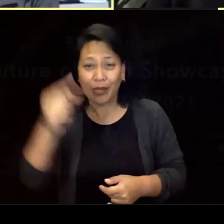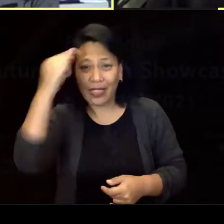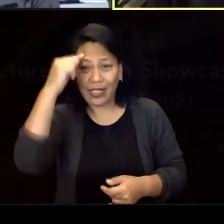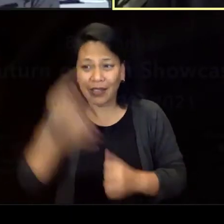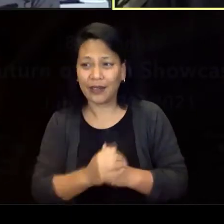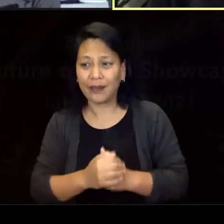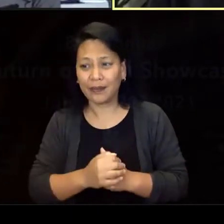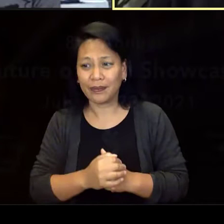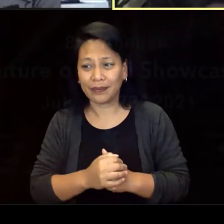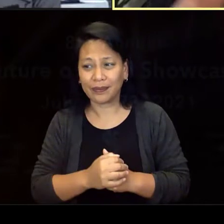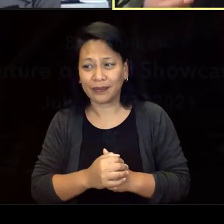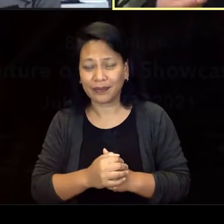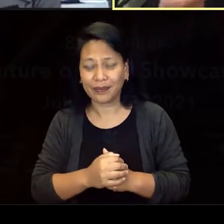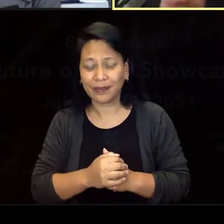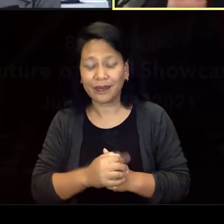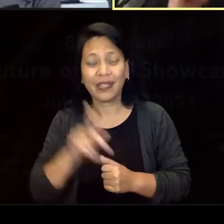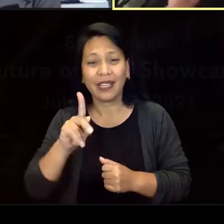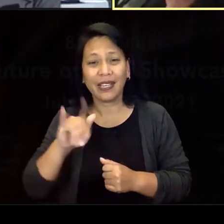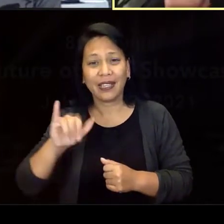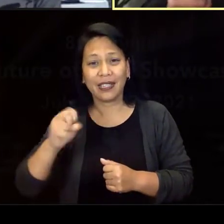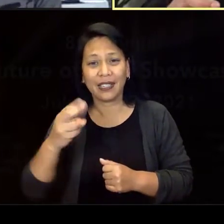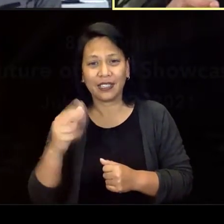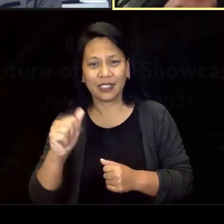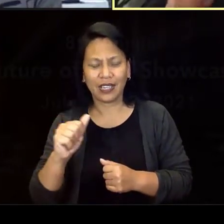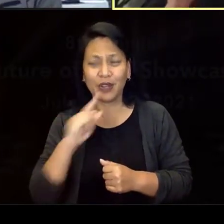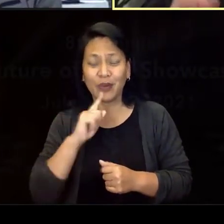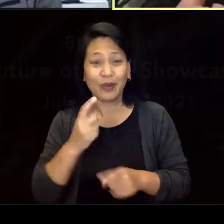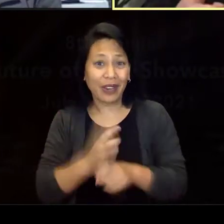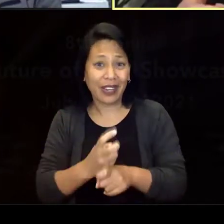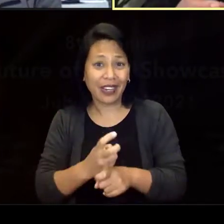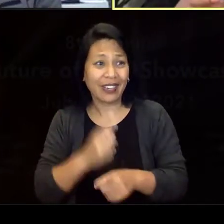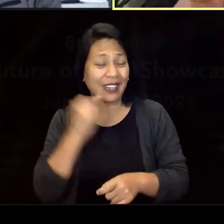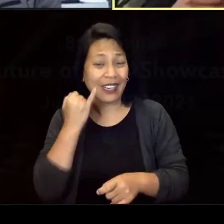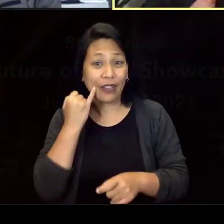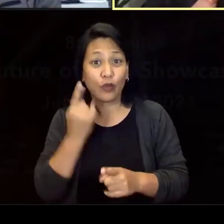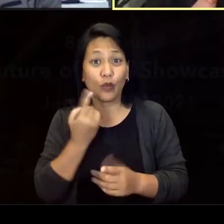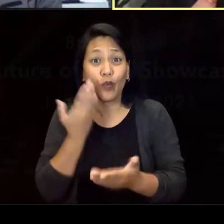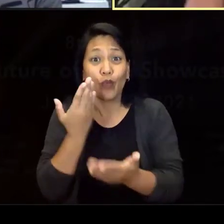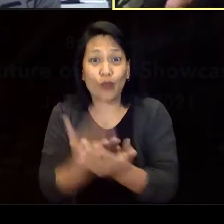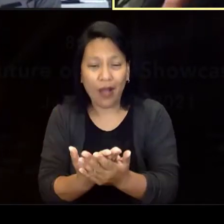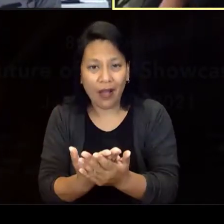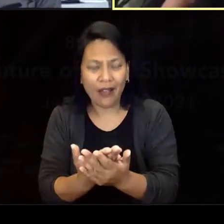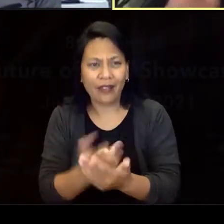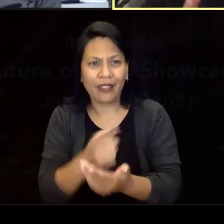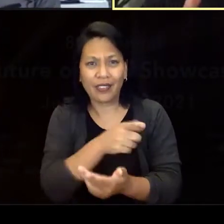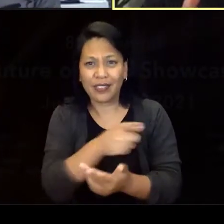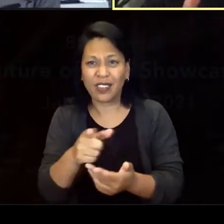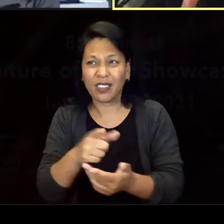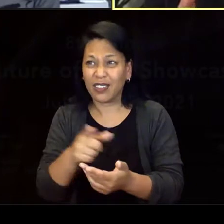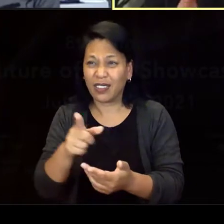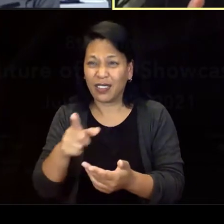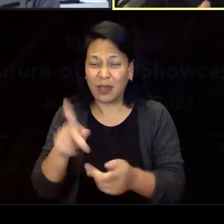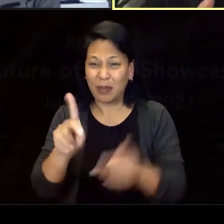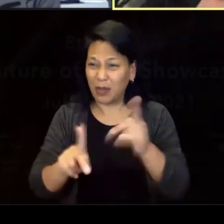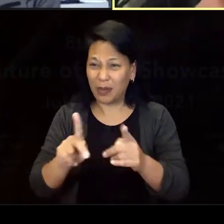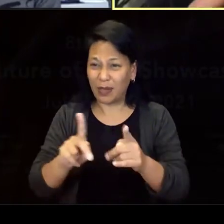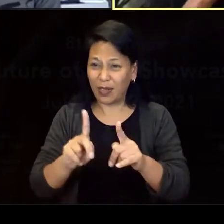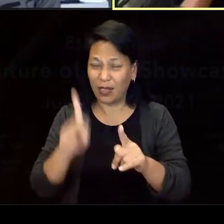It's really hard to go on set and then see people who don't look like you in the makeup chair and in the hair chair.